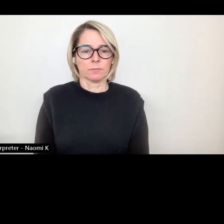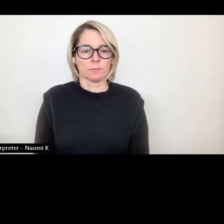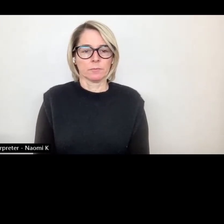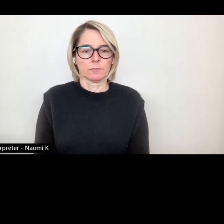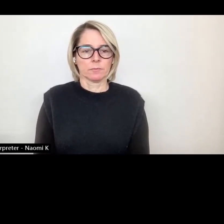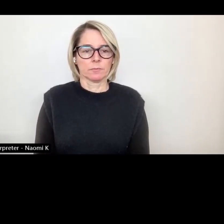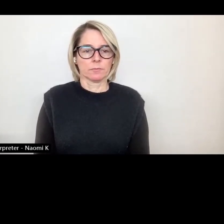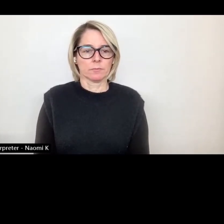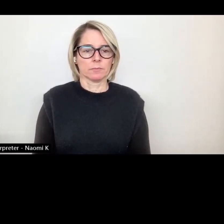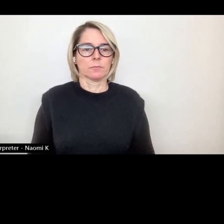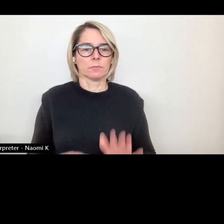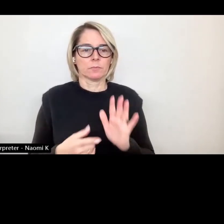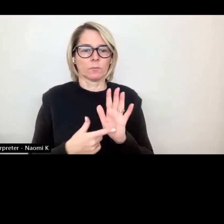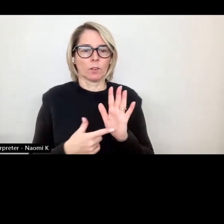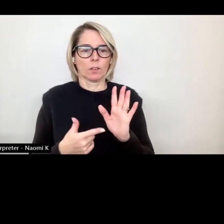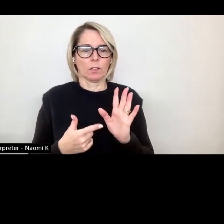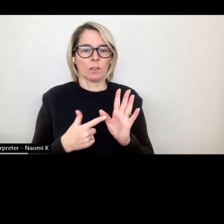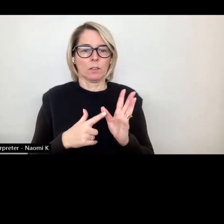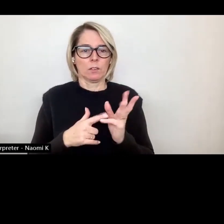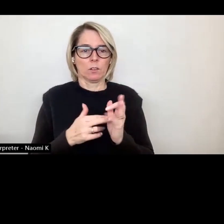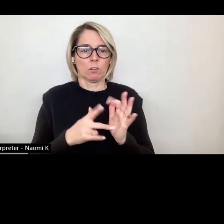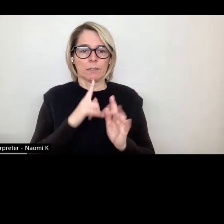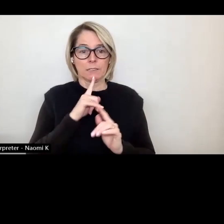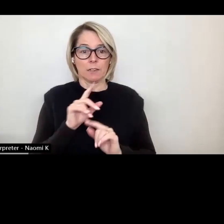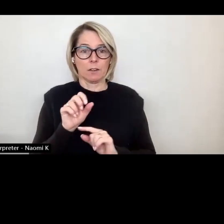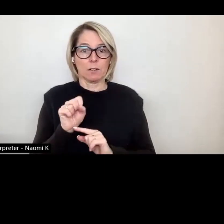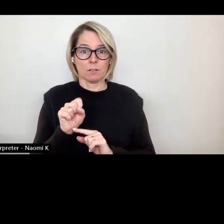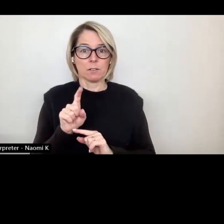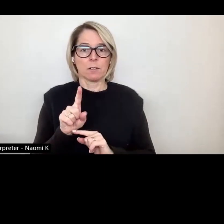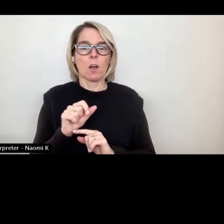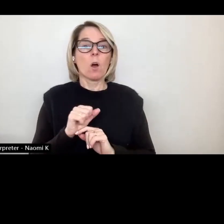While you're doing that, there's another question that has come through.